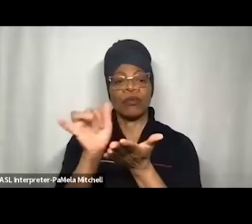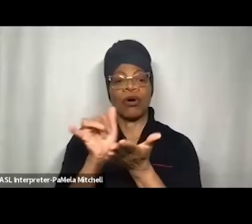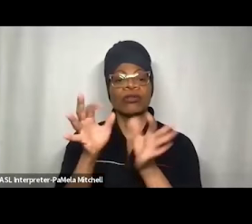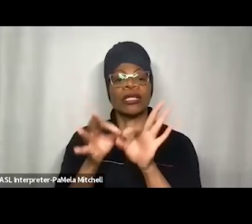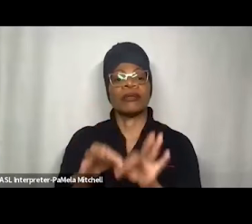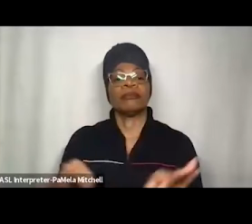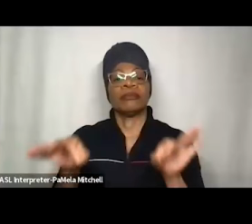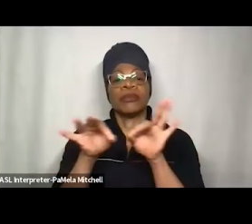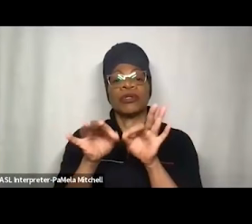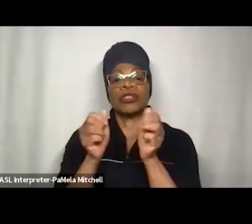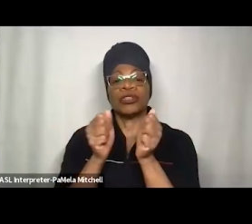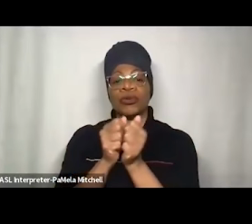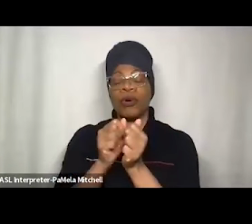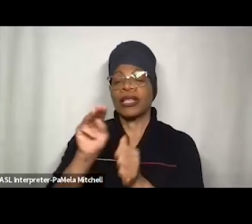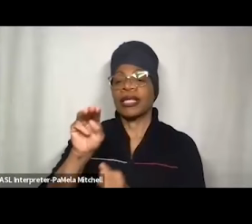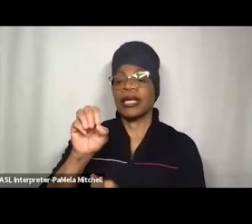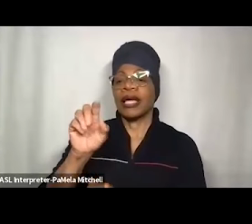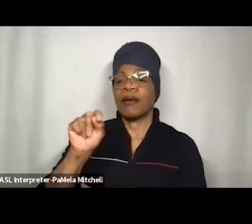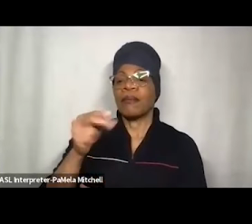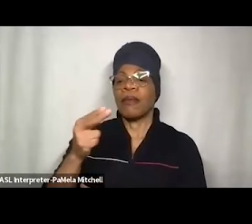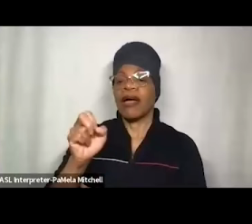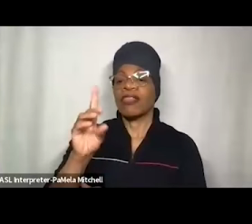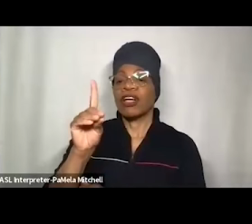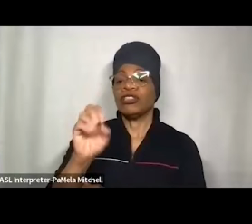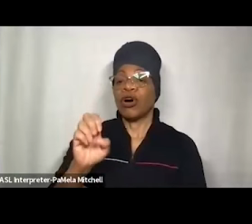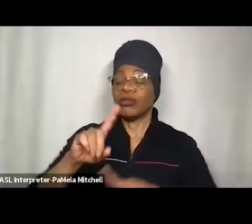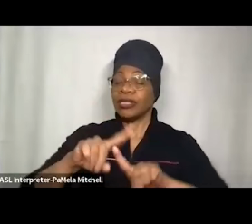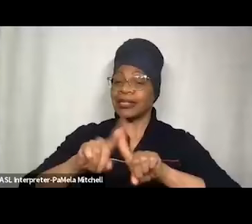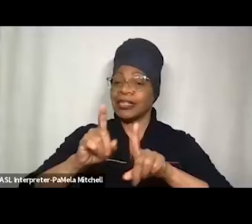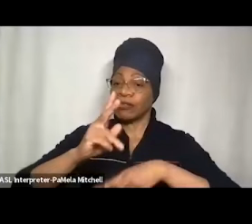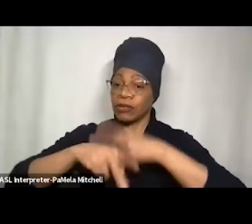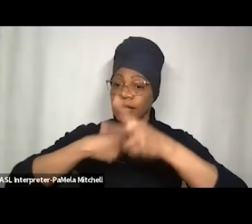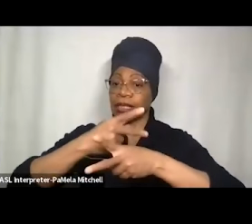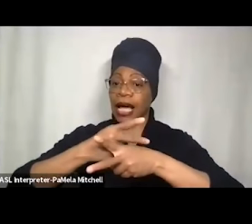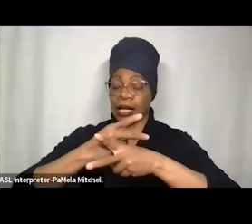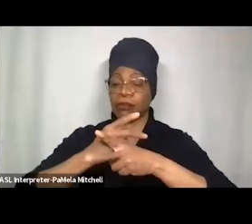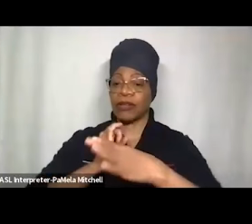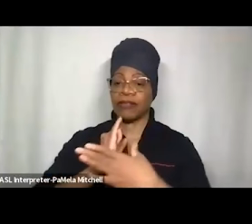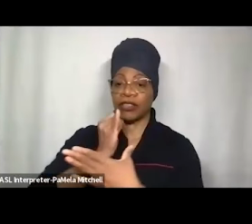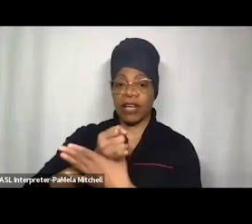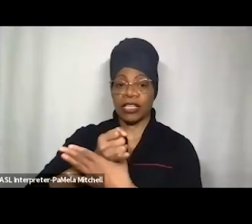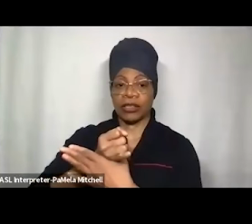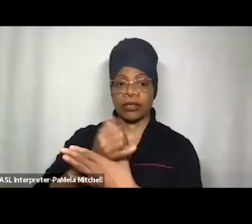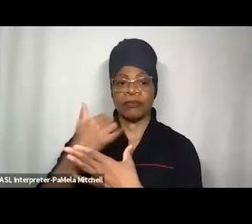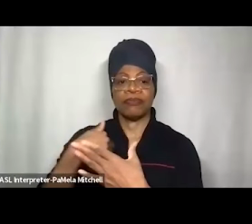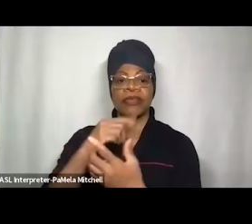buprenorphine, naltrexone, those type of interventions. We have specific opioid intervention staff now